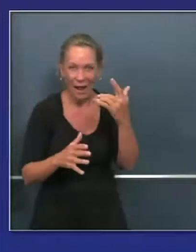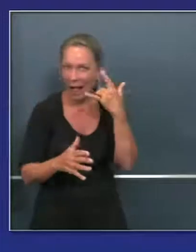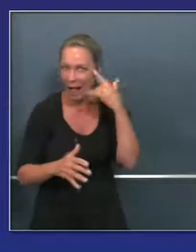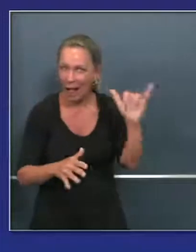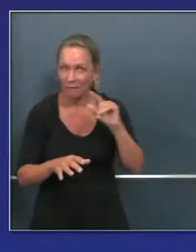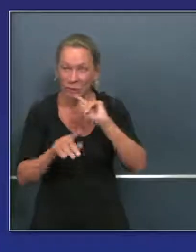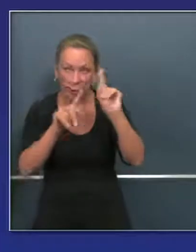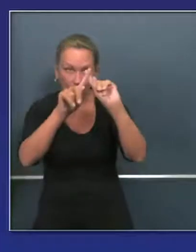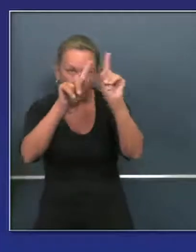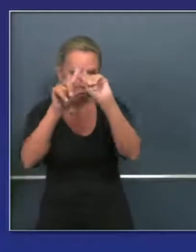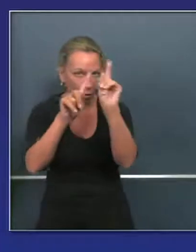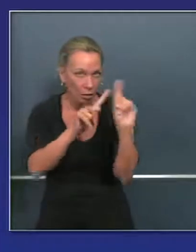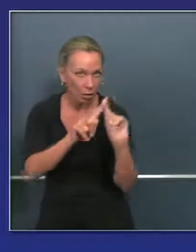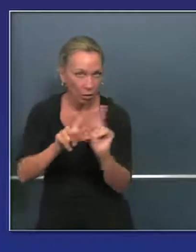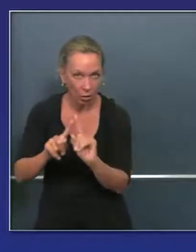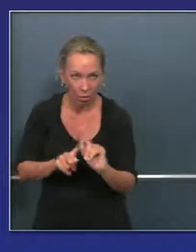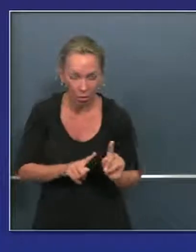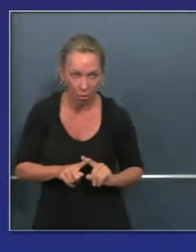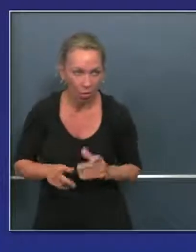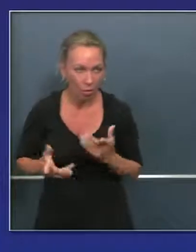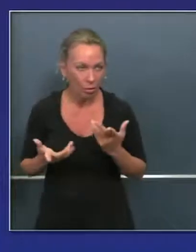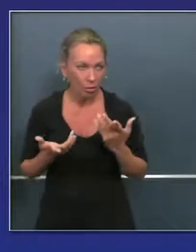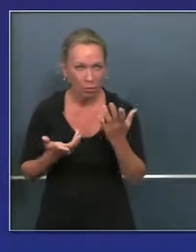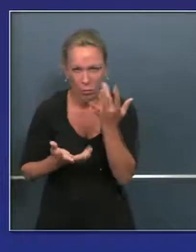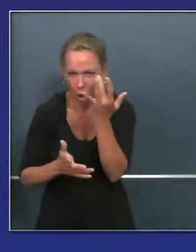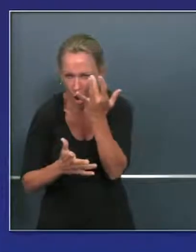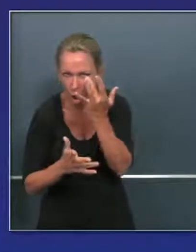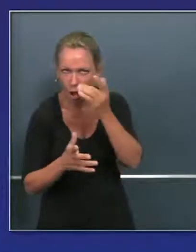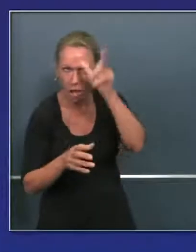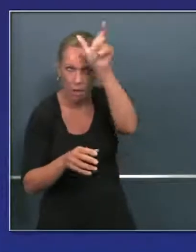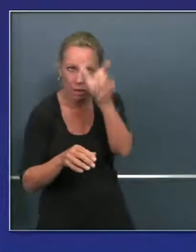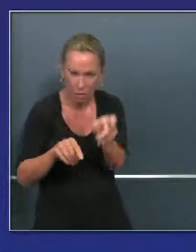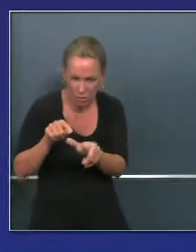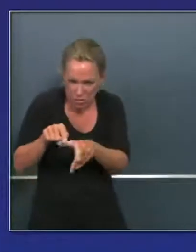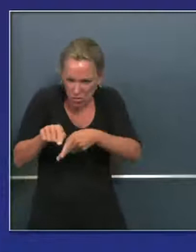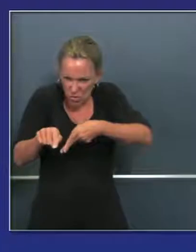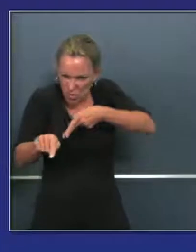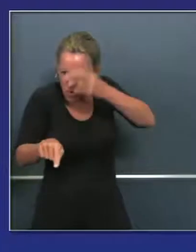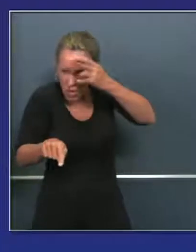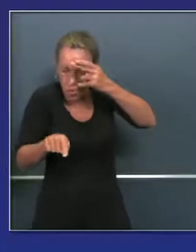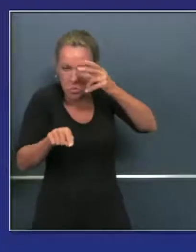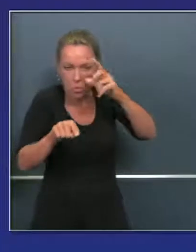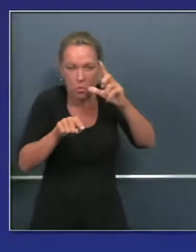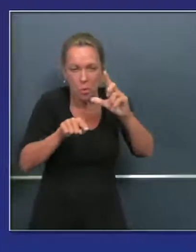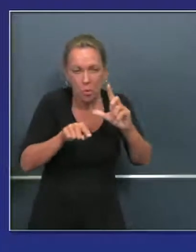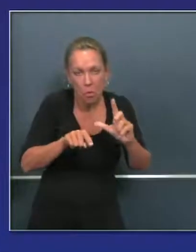than we have time to express or explain here today but approach is a dimmer switch and